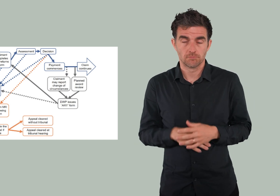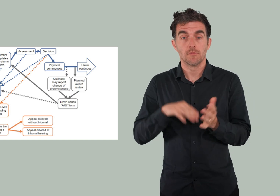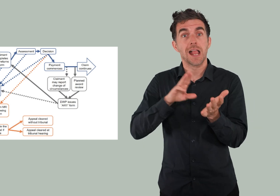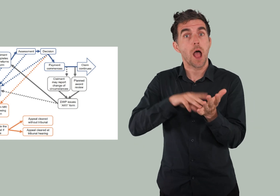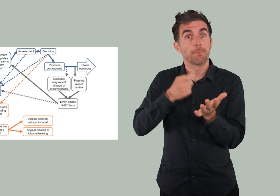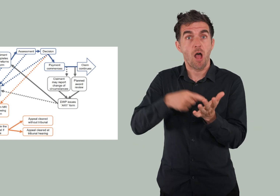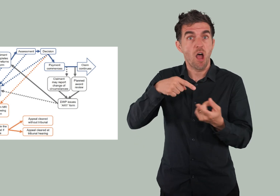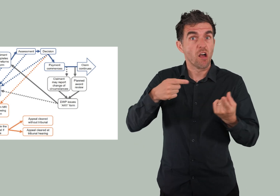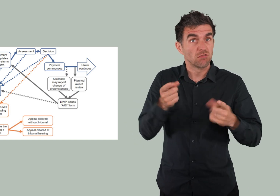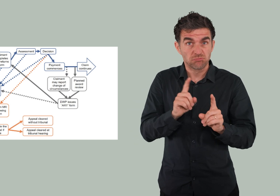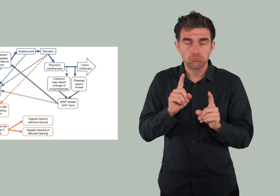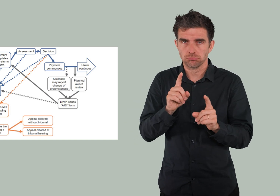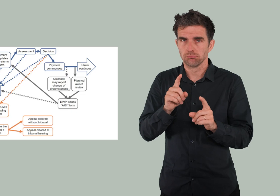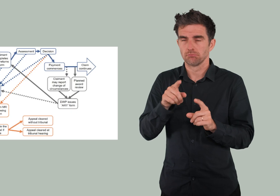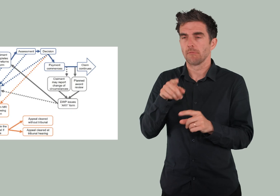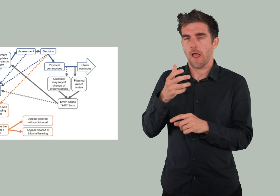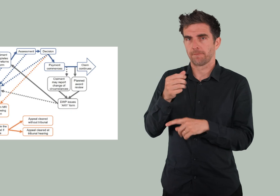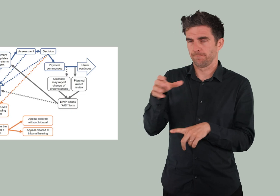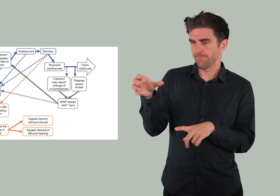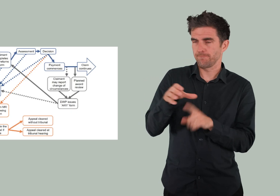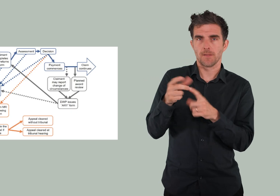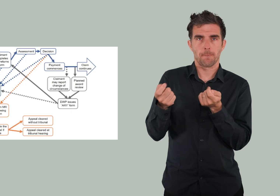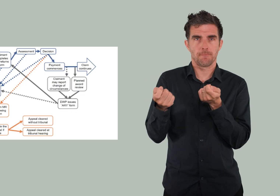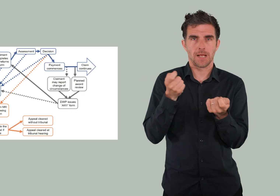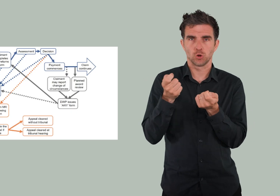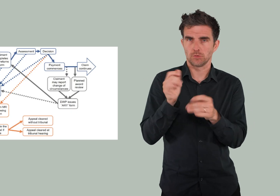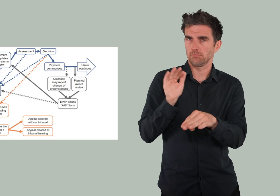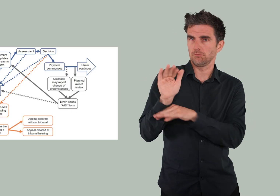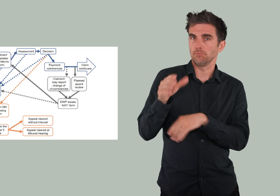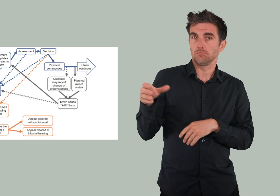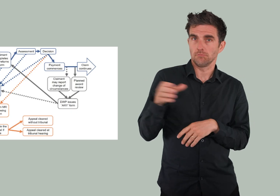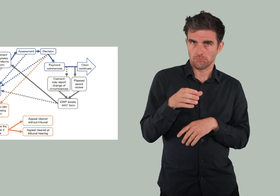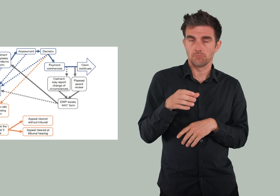In a MR, a case-manager, independent of the one who